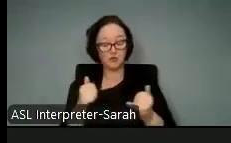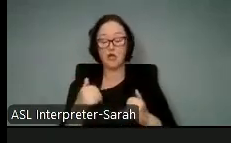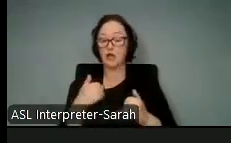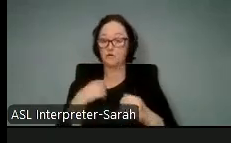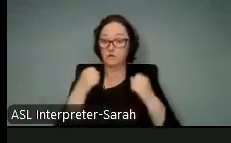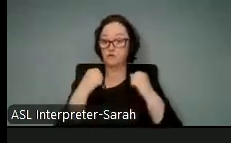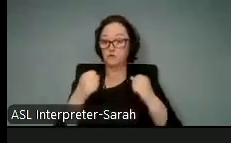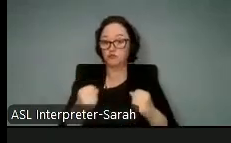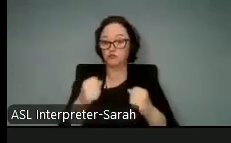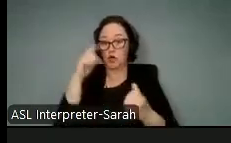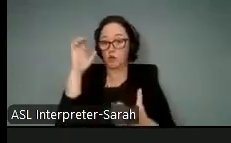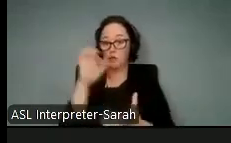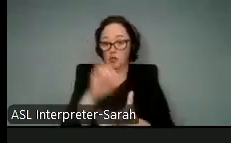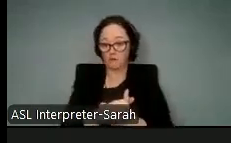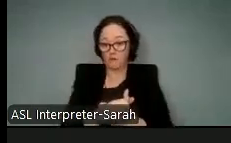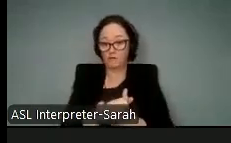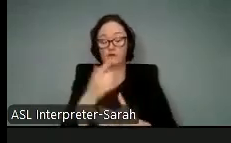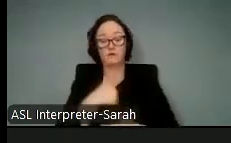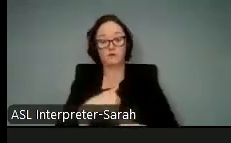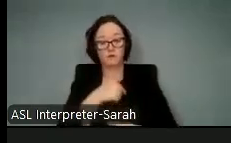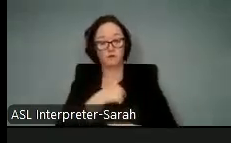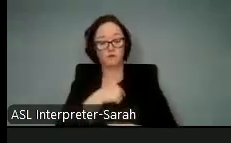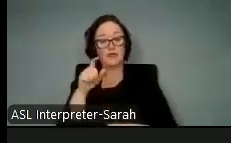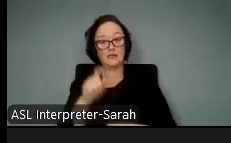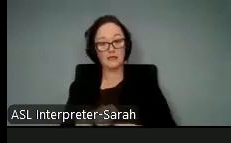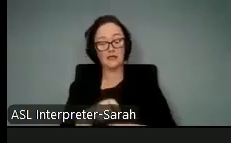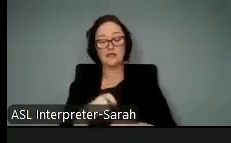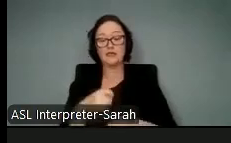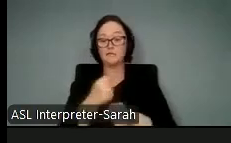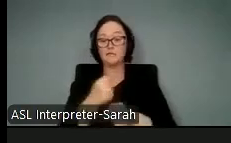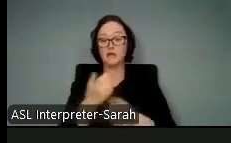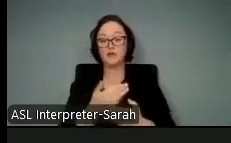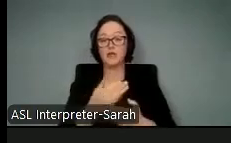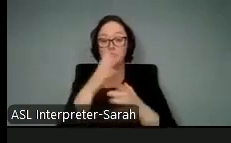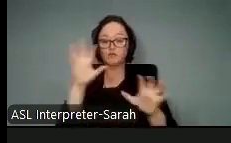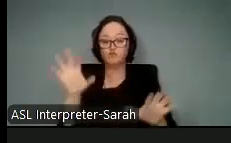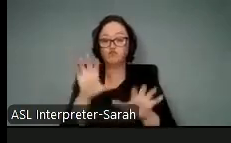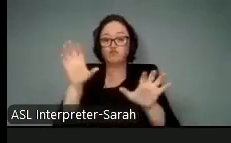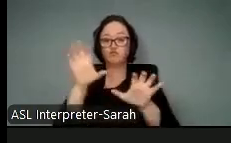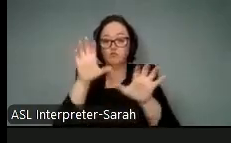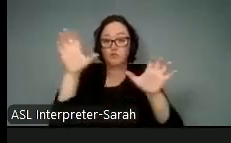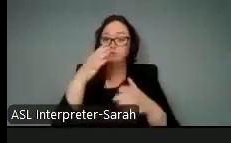that we have to make things look good for people who are neurodiverse